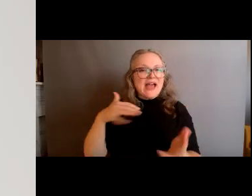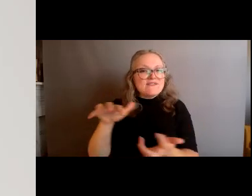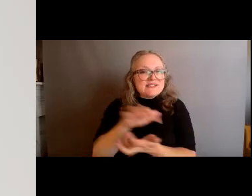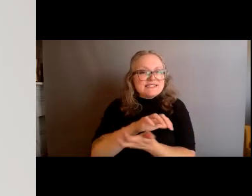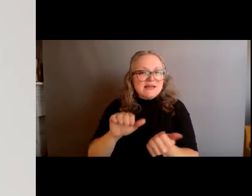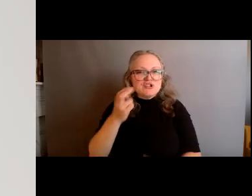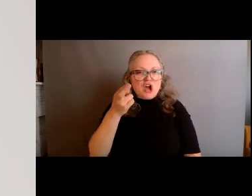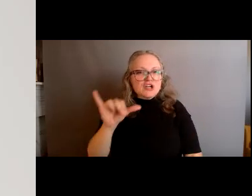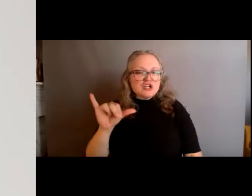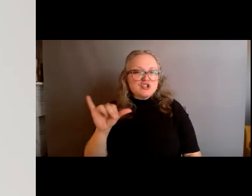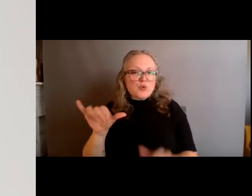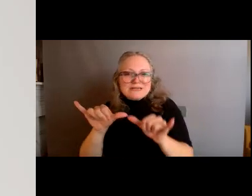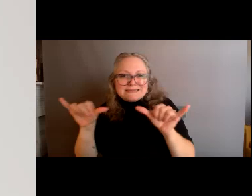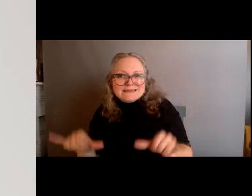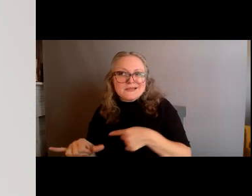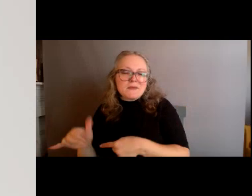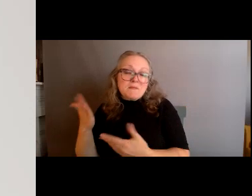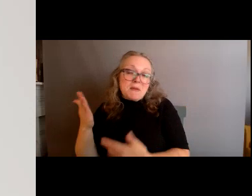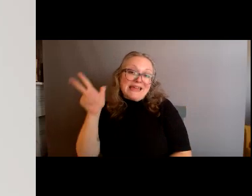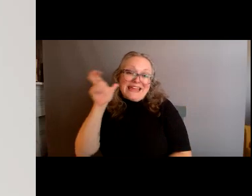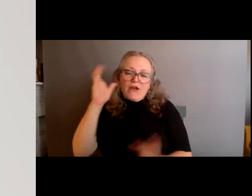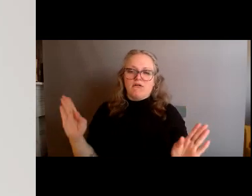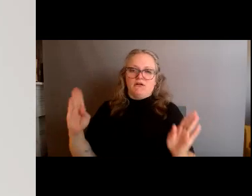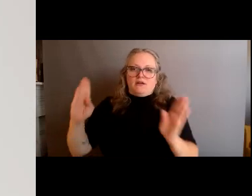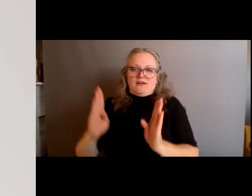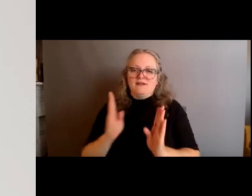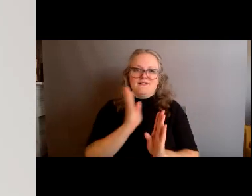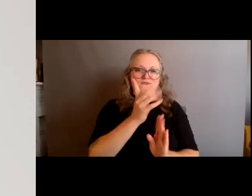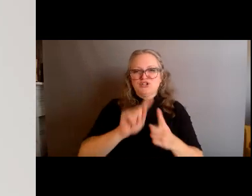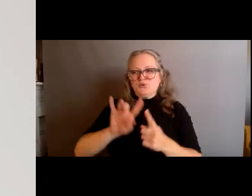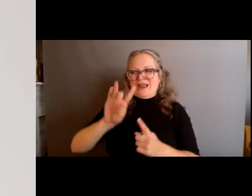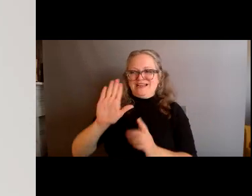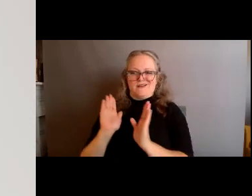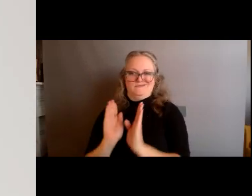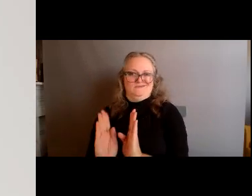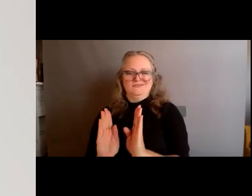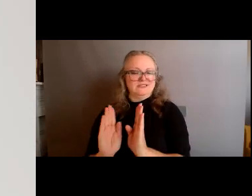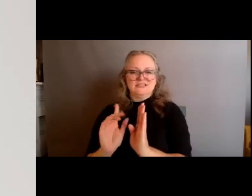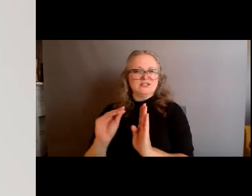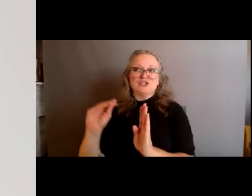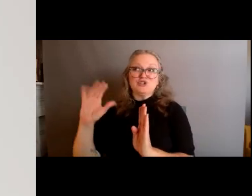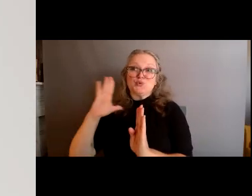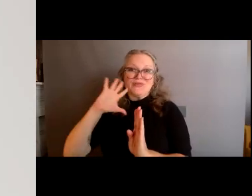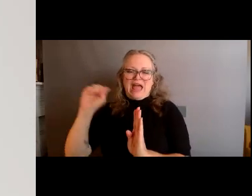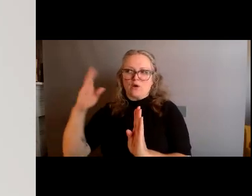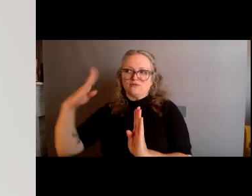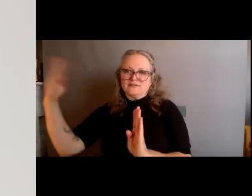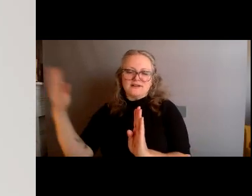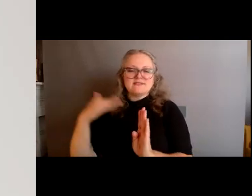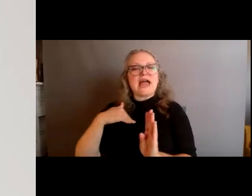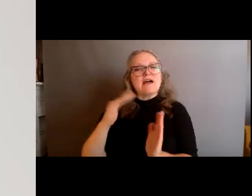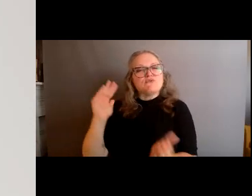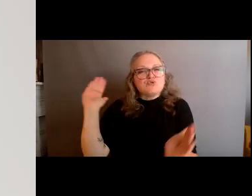to hear for maybe 40 decibel up to 85 decibel before it's too loud. So they just have a reduced range of hearing and you got to try to